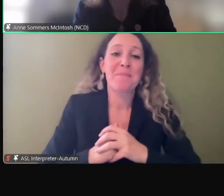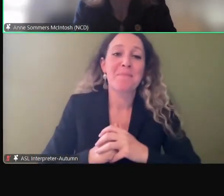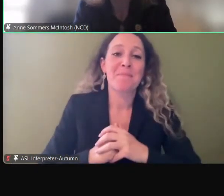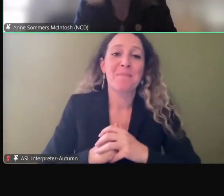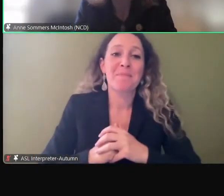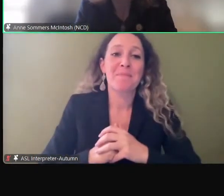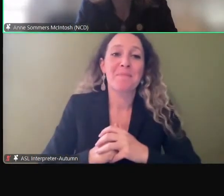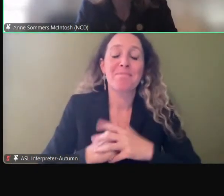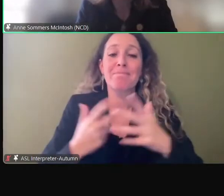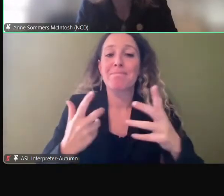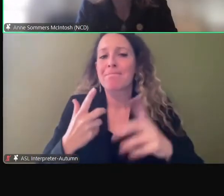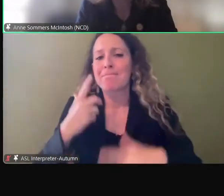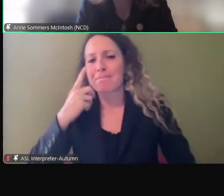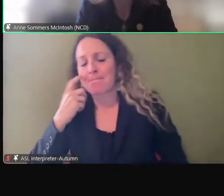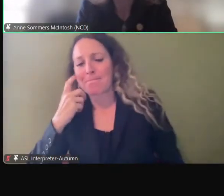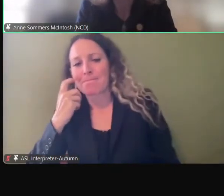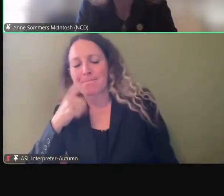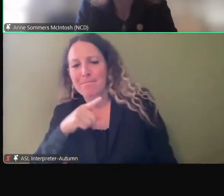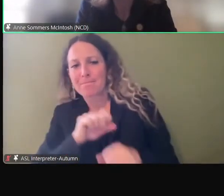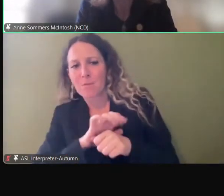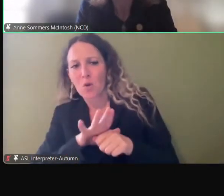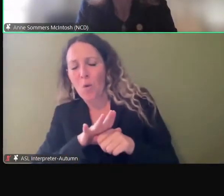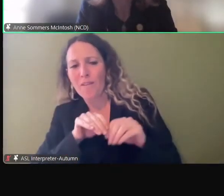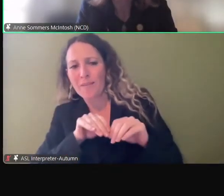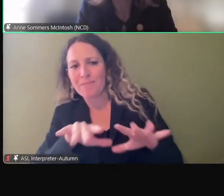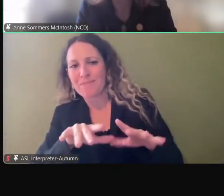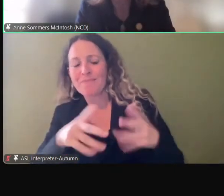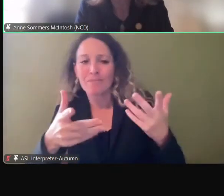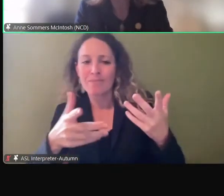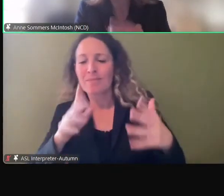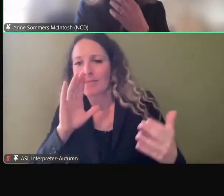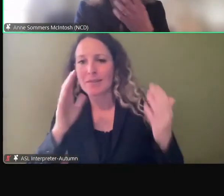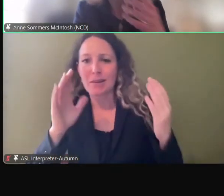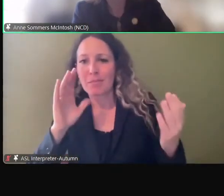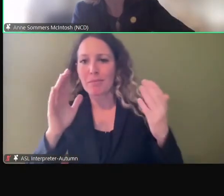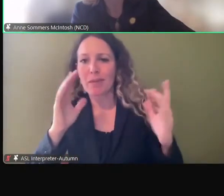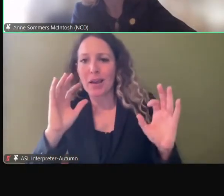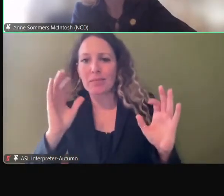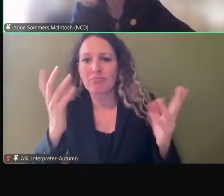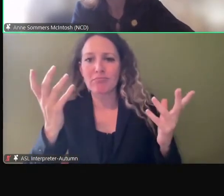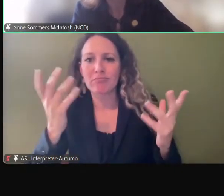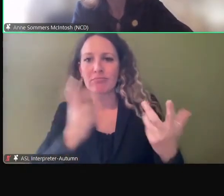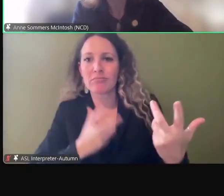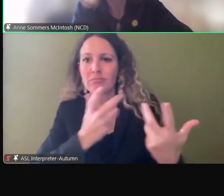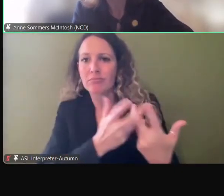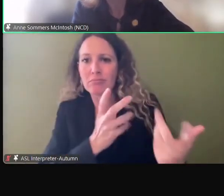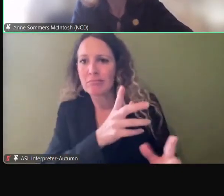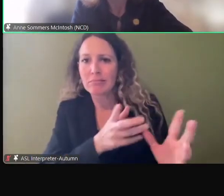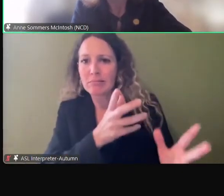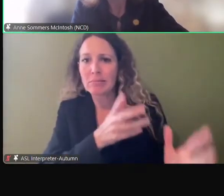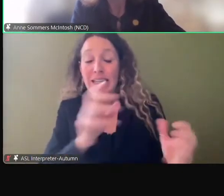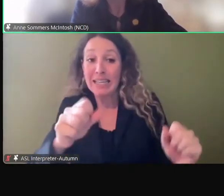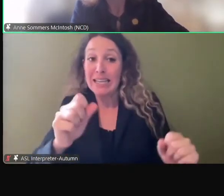COVID seemed a convenient rationalization. So yes, our house is on fire. On display